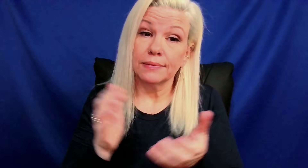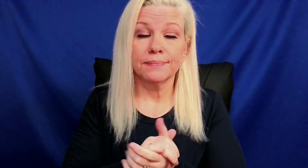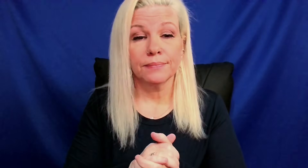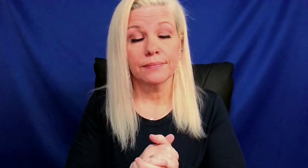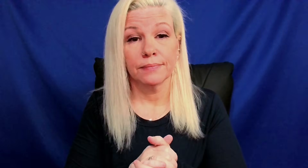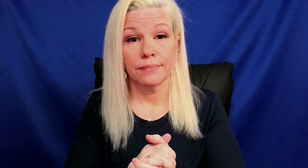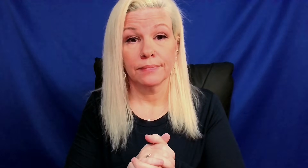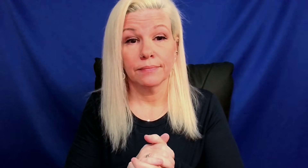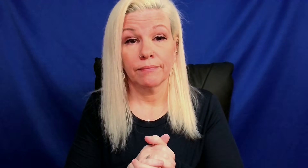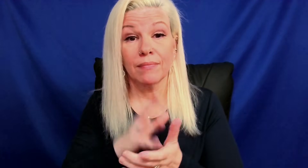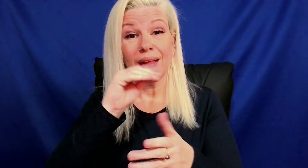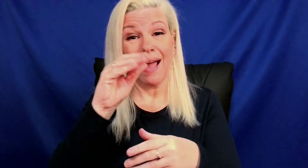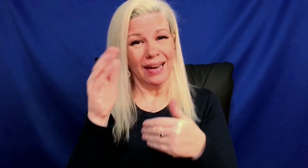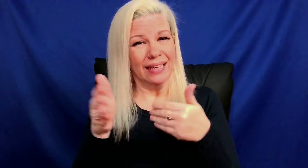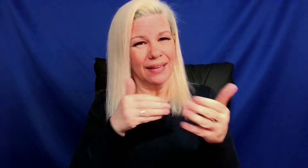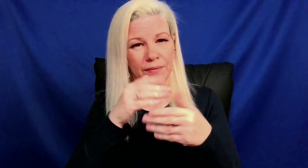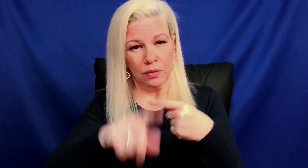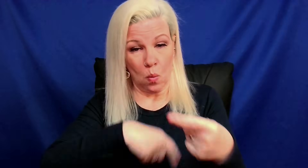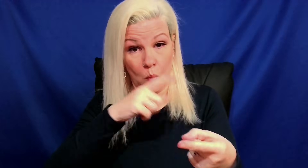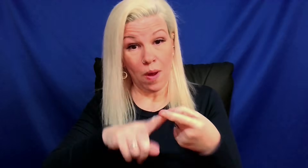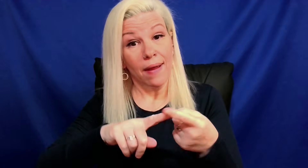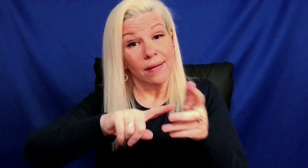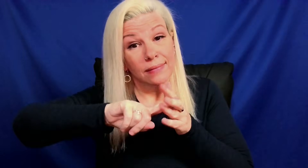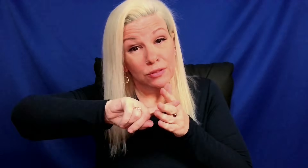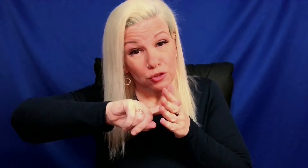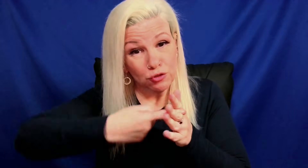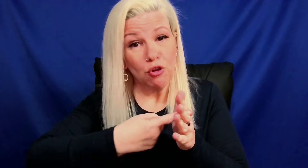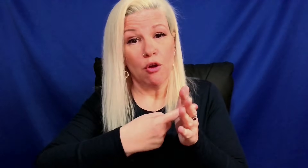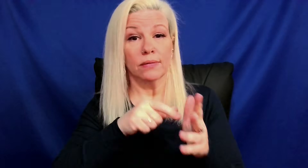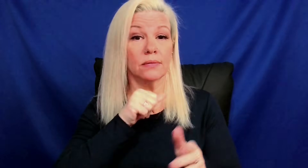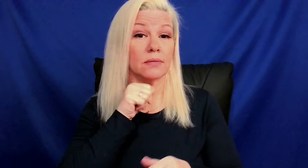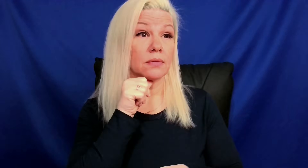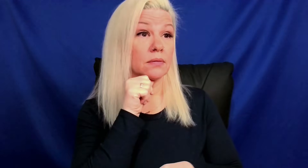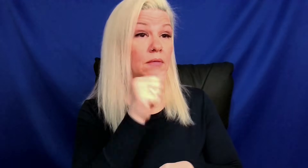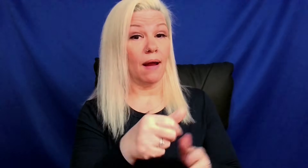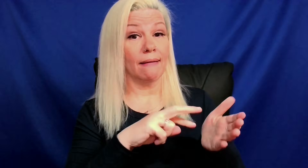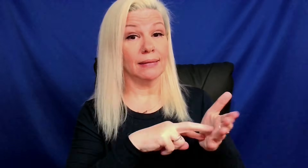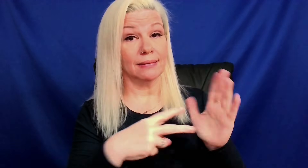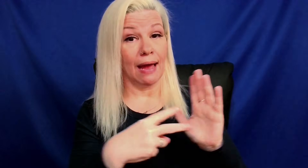And even when it starts unintentionally, it becomes intentional